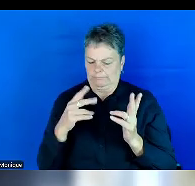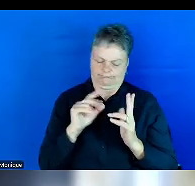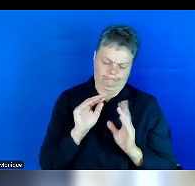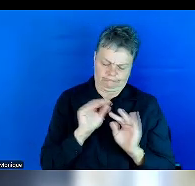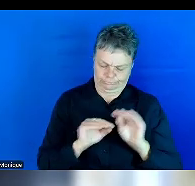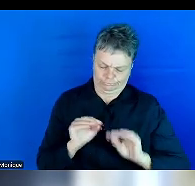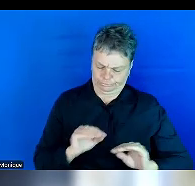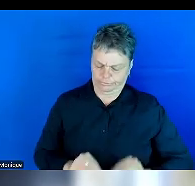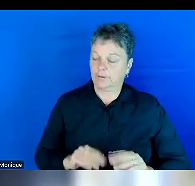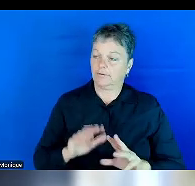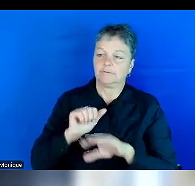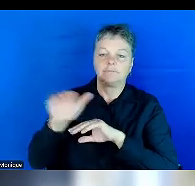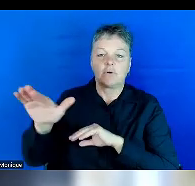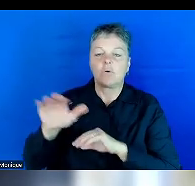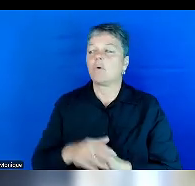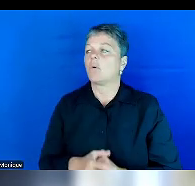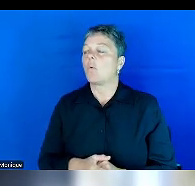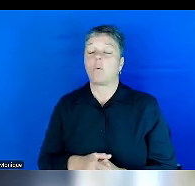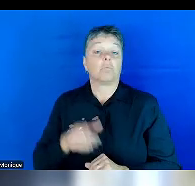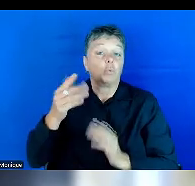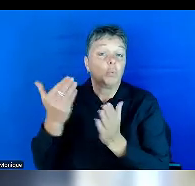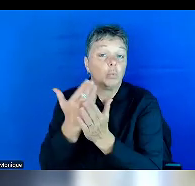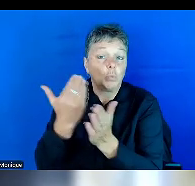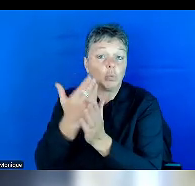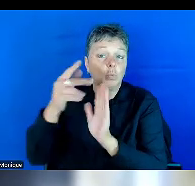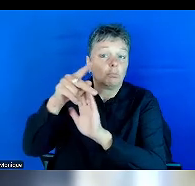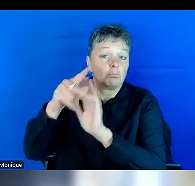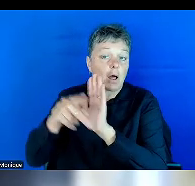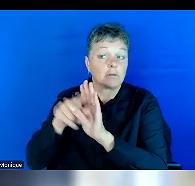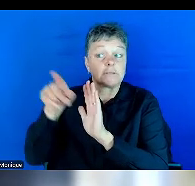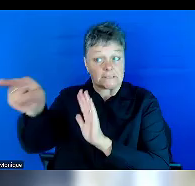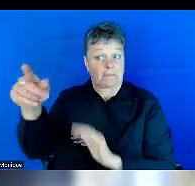uh that they they're looking to get some feedback from about how it would